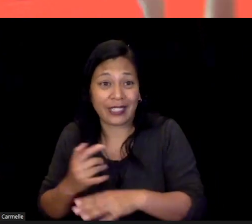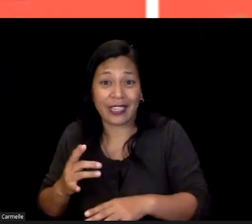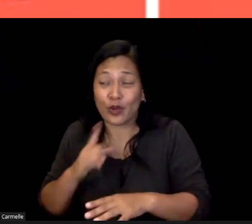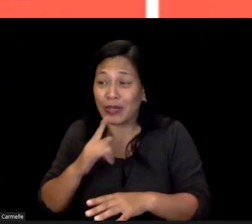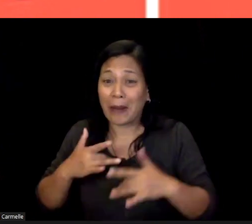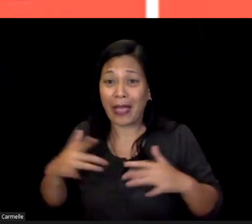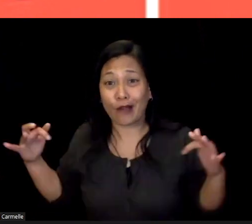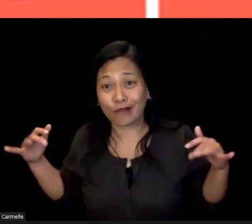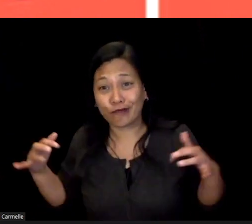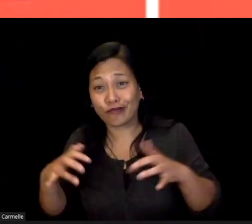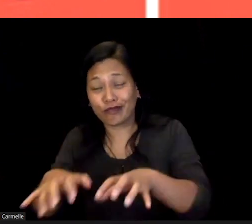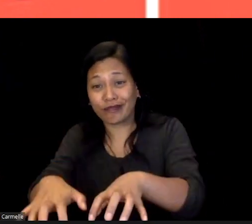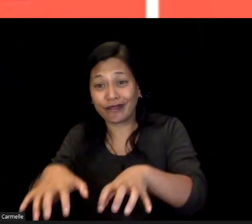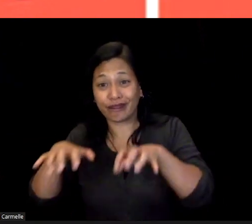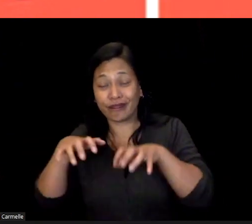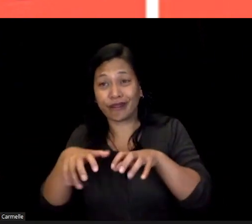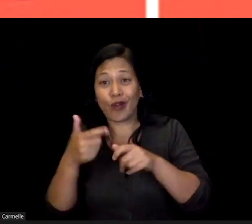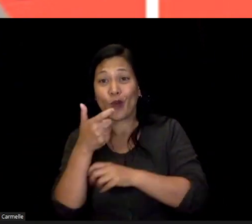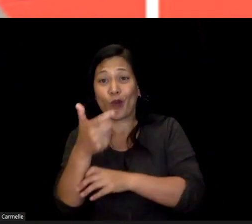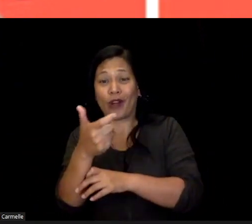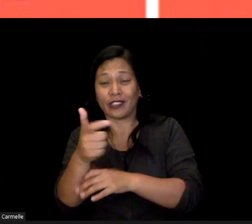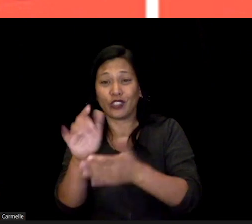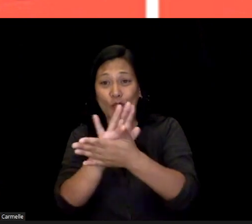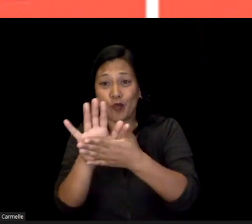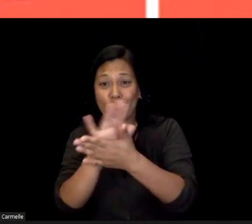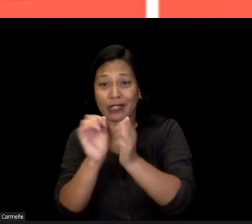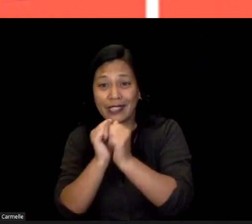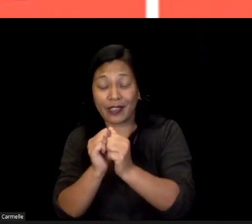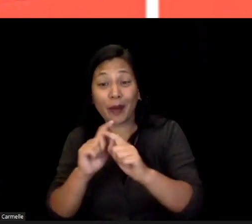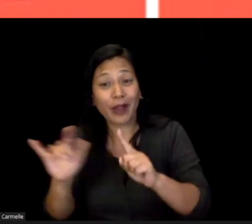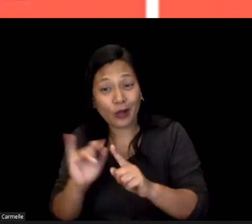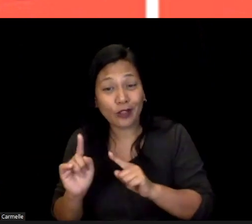collective experience, not only watching movies, but also attending our industry events and everything.